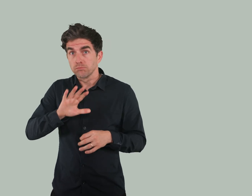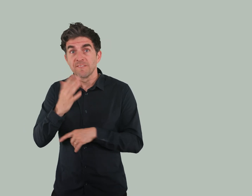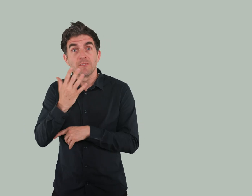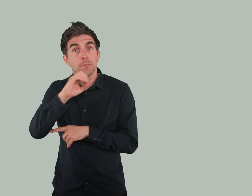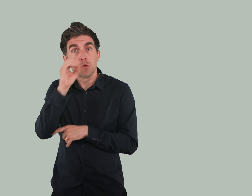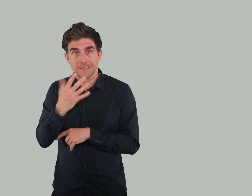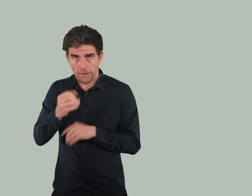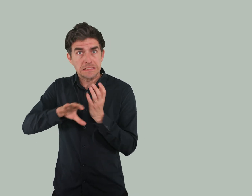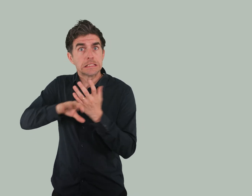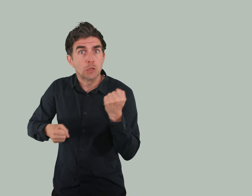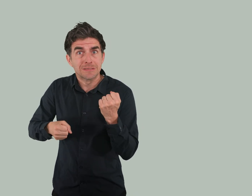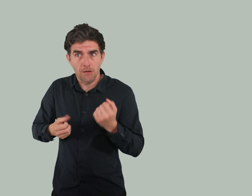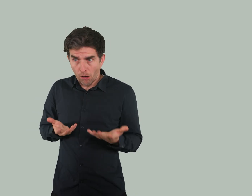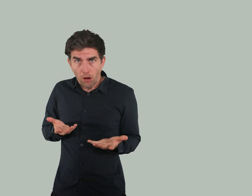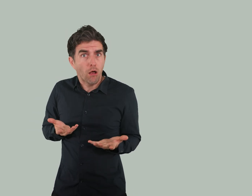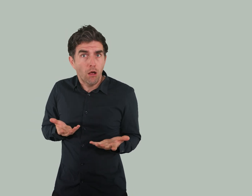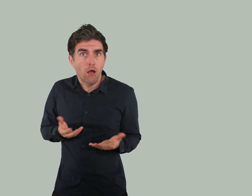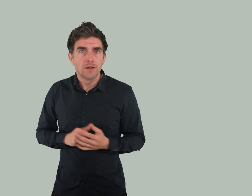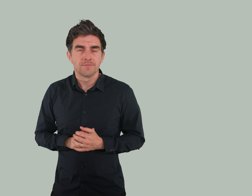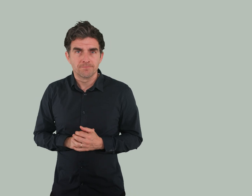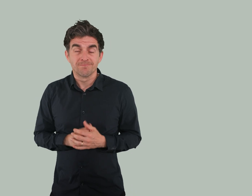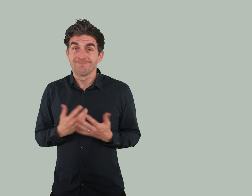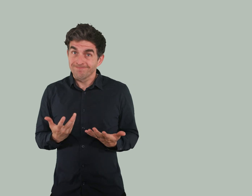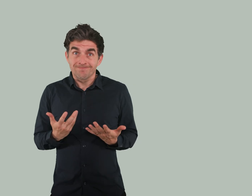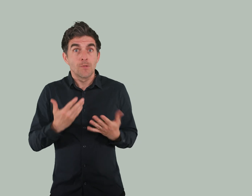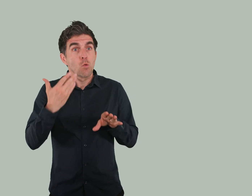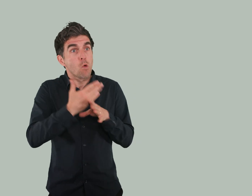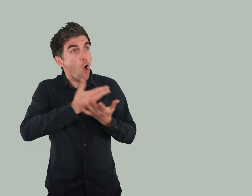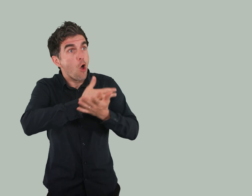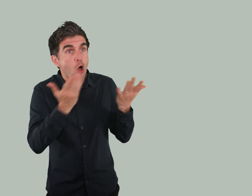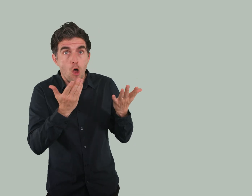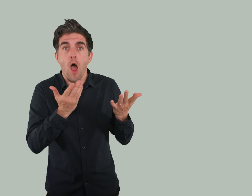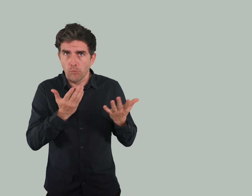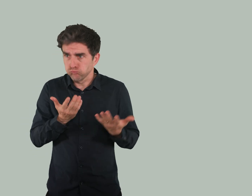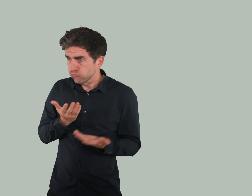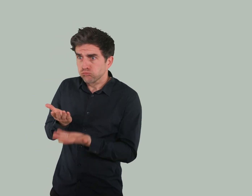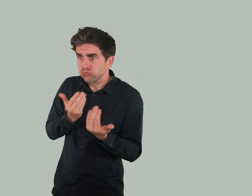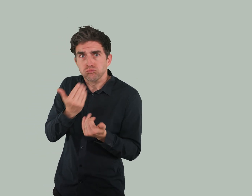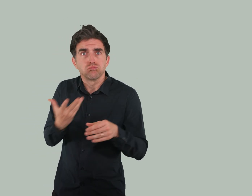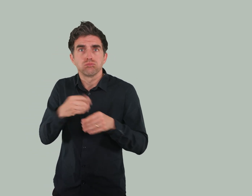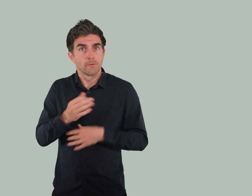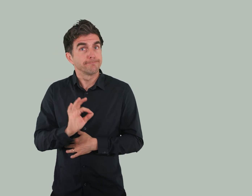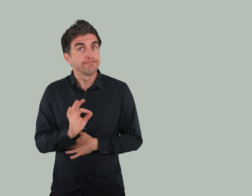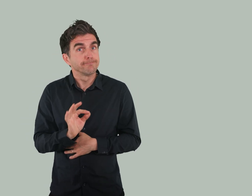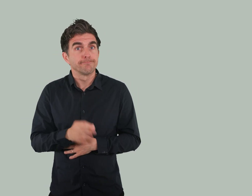and 15 per cent have a degree. Yet the labour market is not absorbing them.